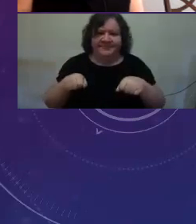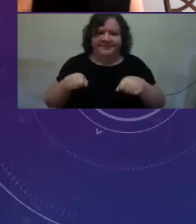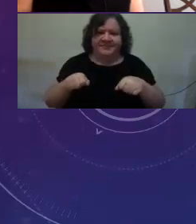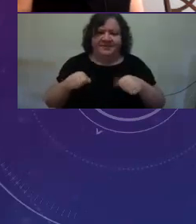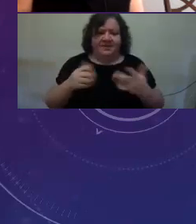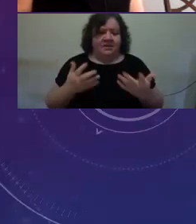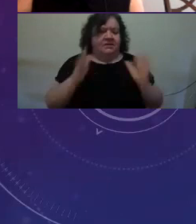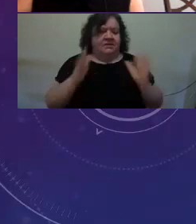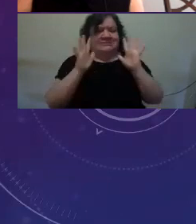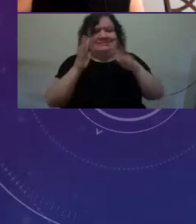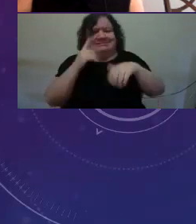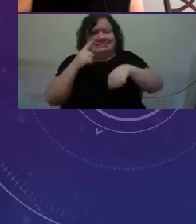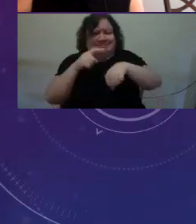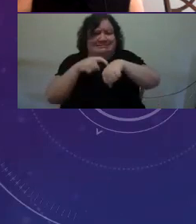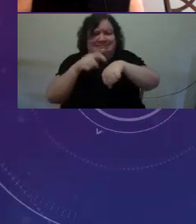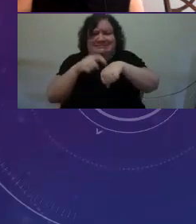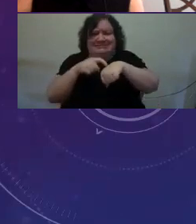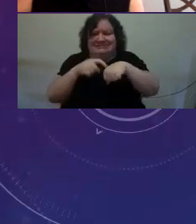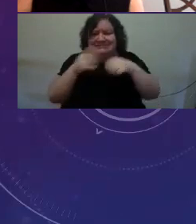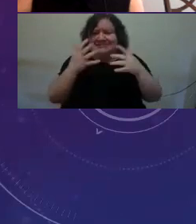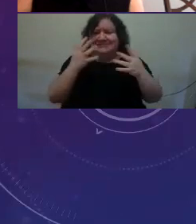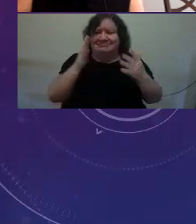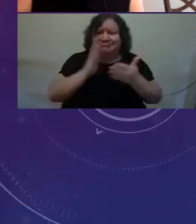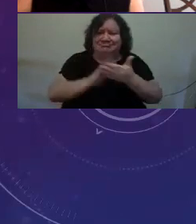go back to the next slide the last